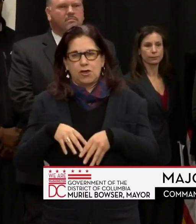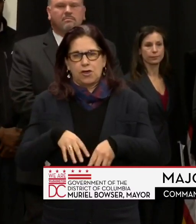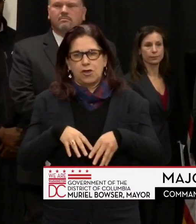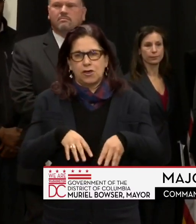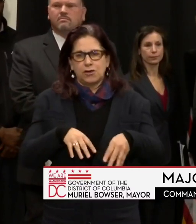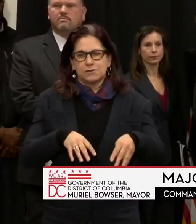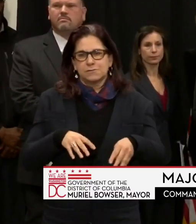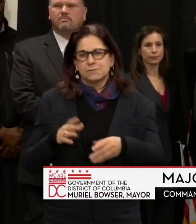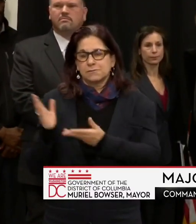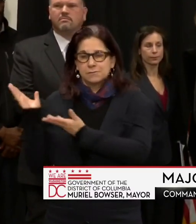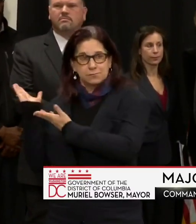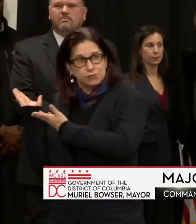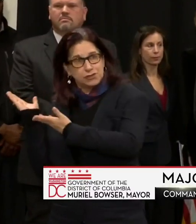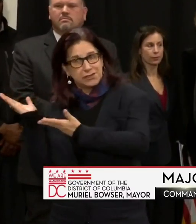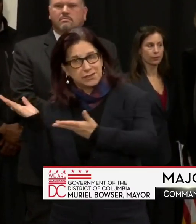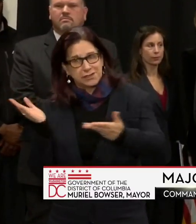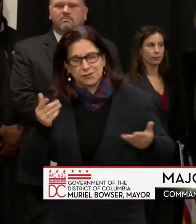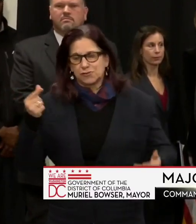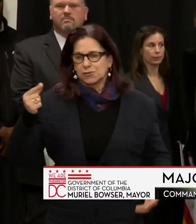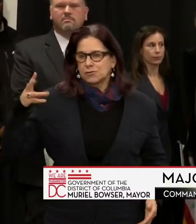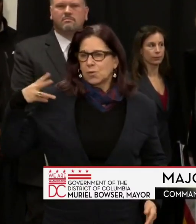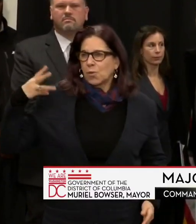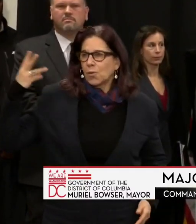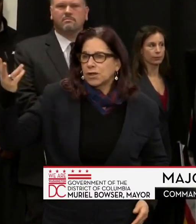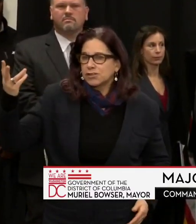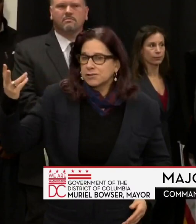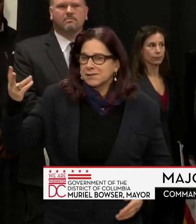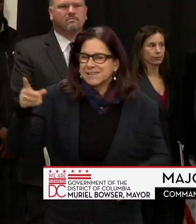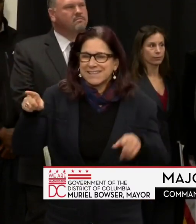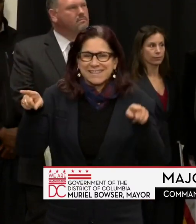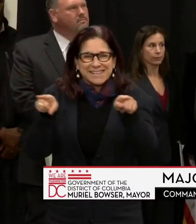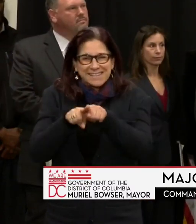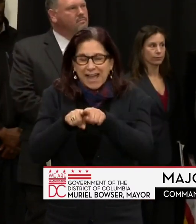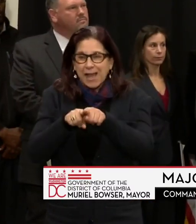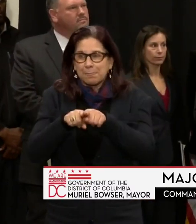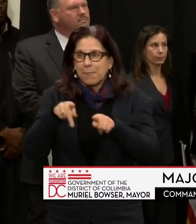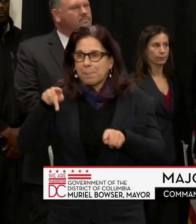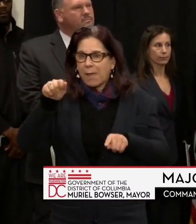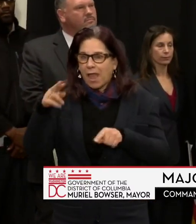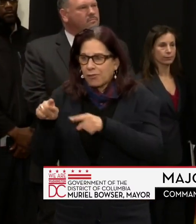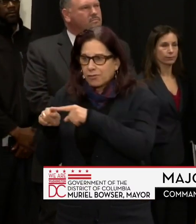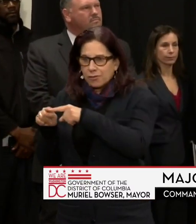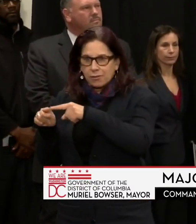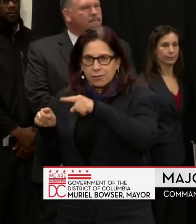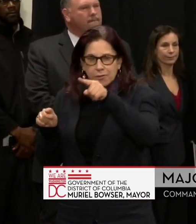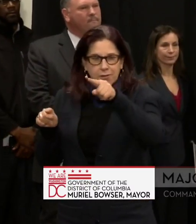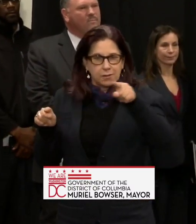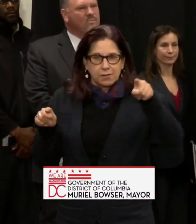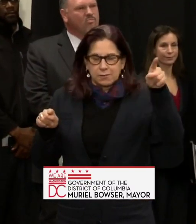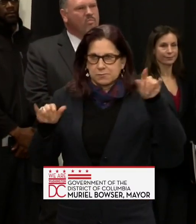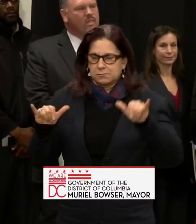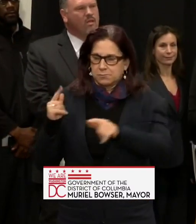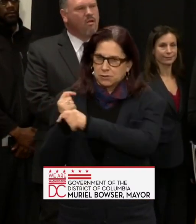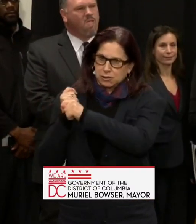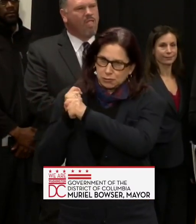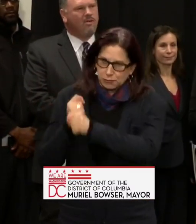CARRY ON THIS TRADITION. TODAY WE ARE HONORED TO HAVE HERE WITH US THE MAYOR OF WASHINGTON, D.C., SO PLEASE